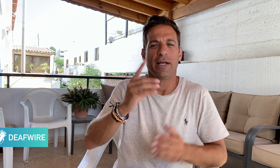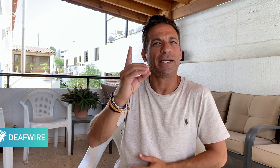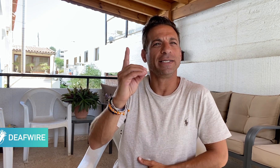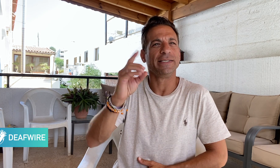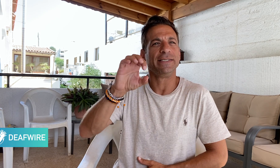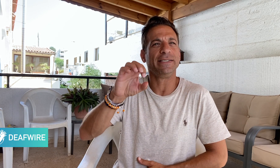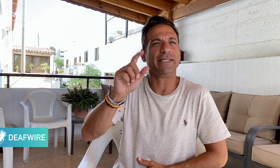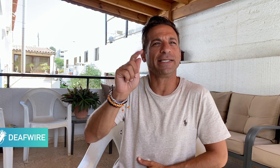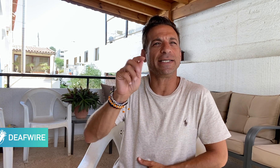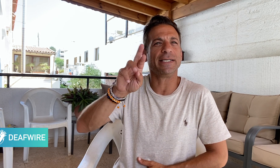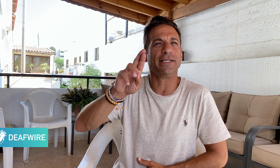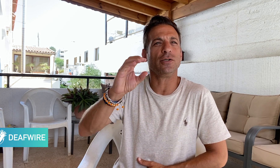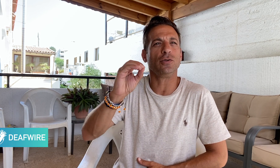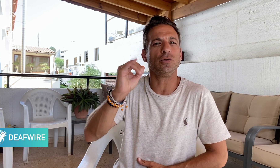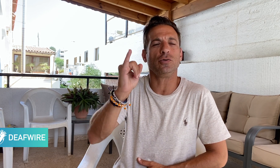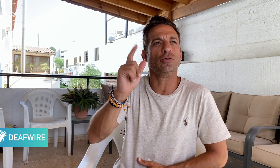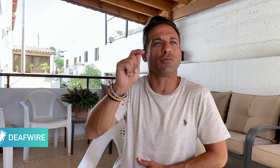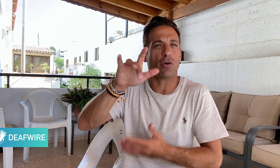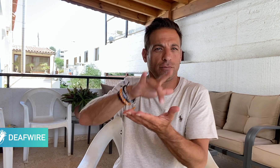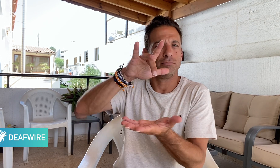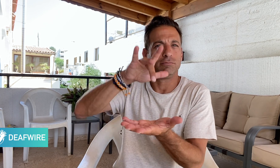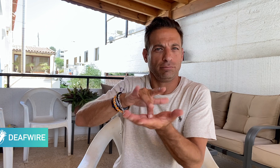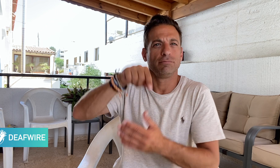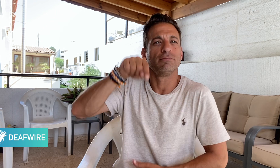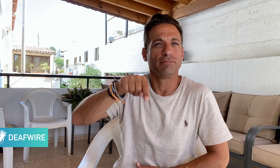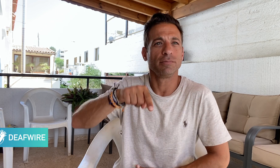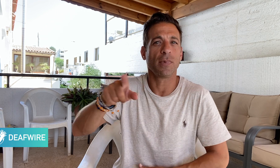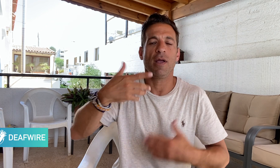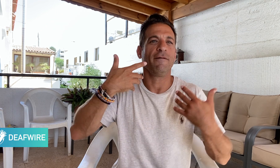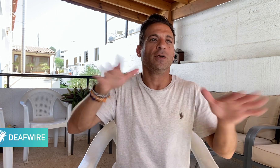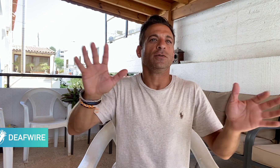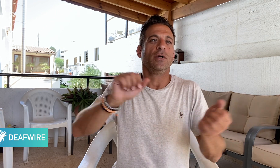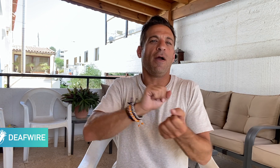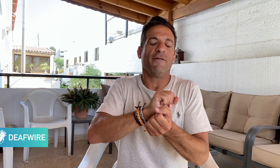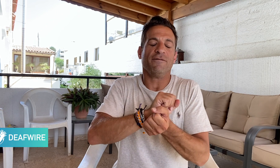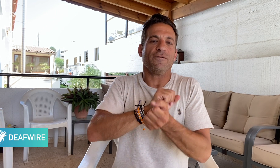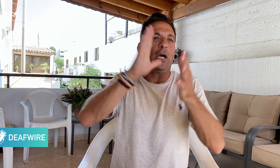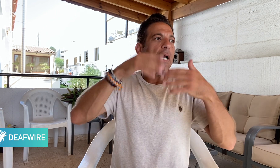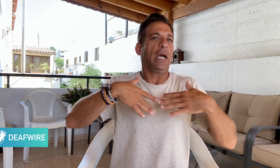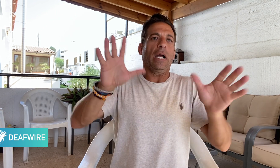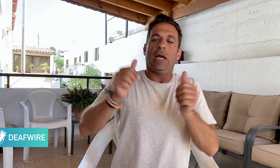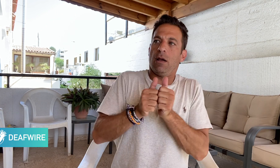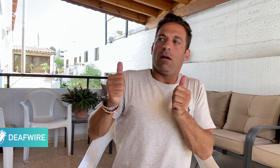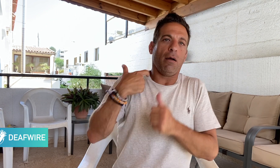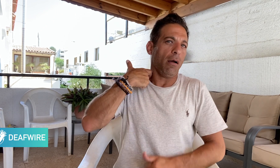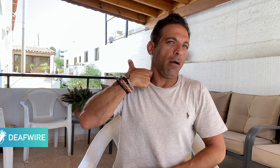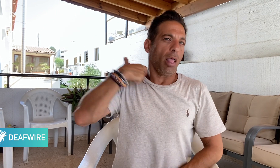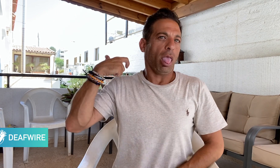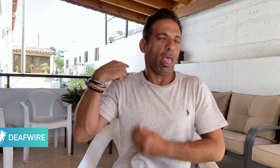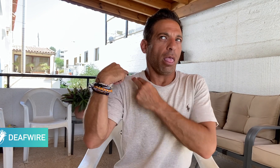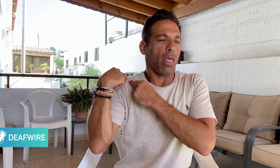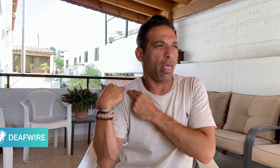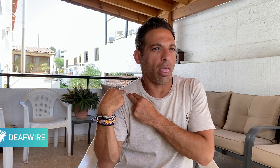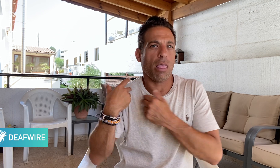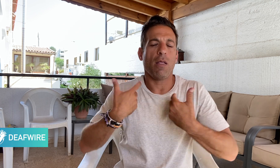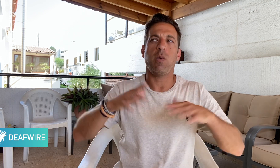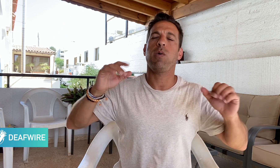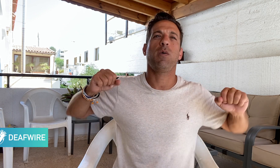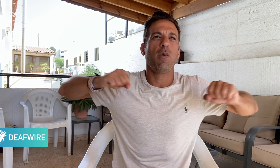was freed from conservatorship after two years. Conservatorship